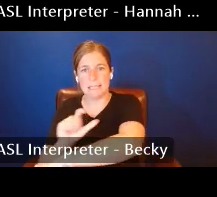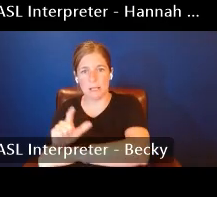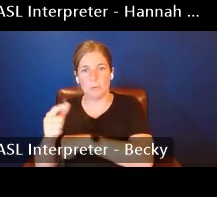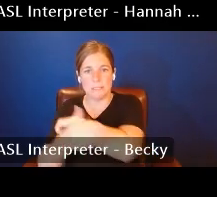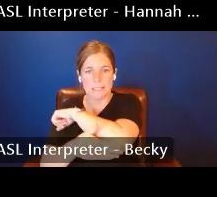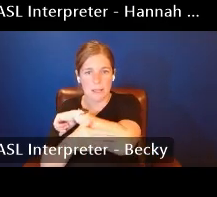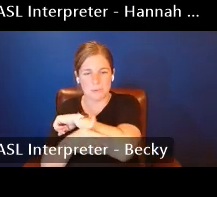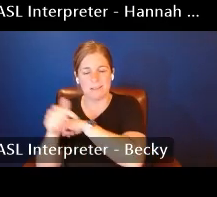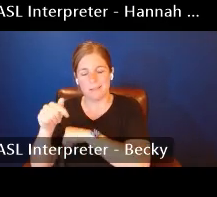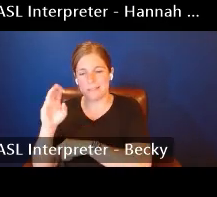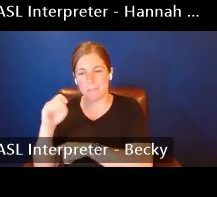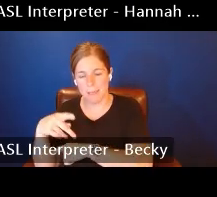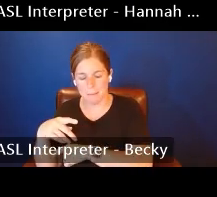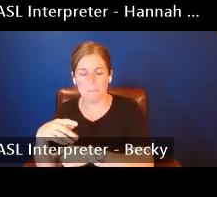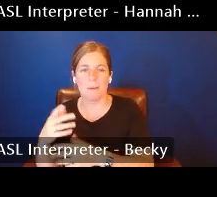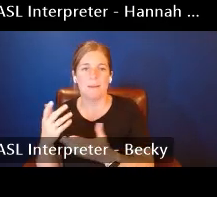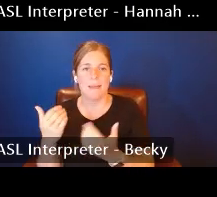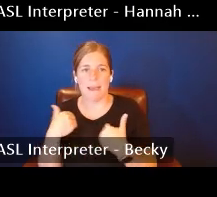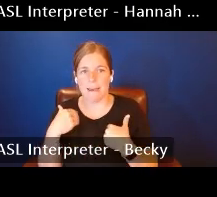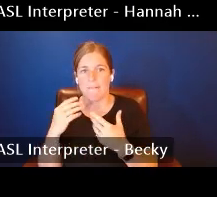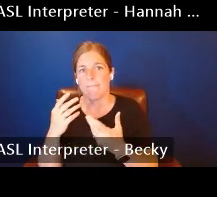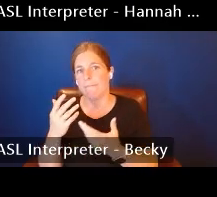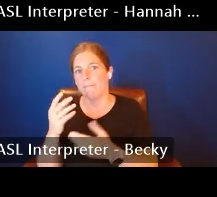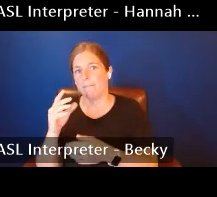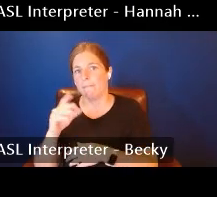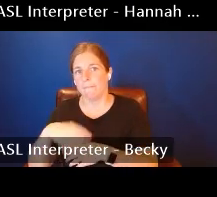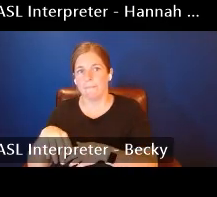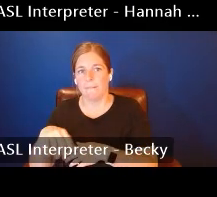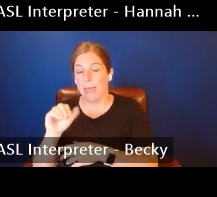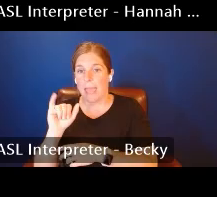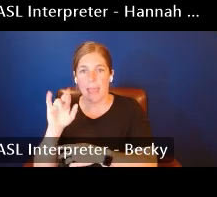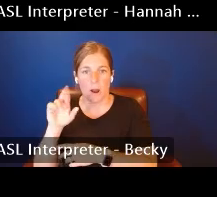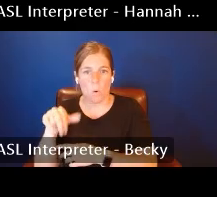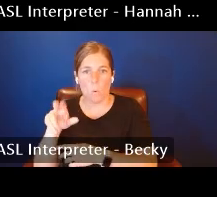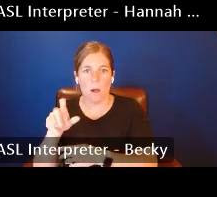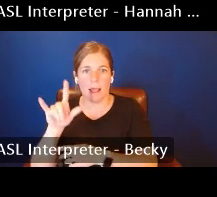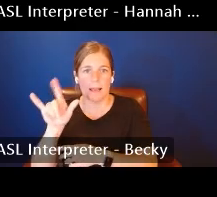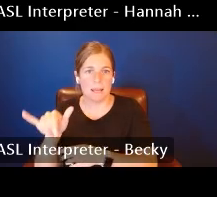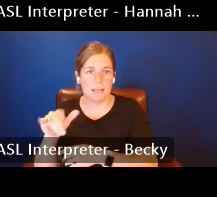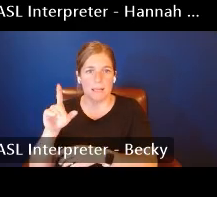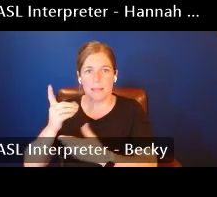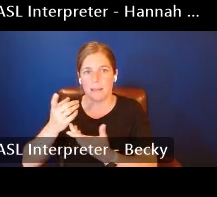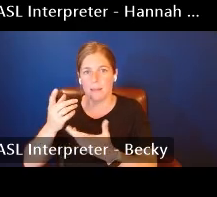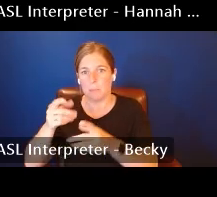It contains air quality permits for Duluth energy systems, Wisconsin Central Limited dash Duluth Dock. Sofidel America dash Duluth.